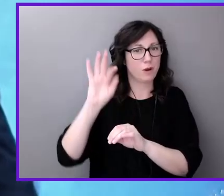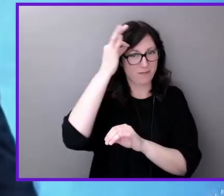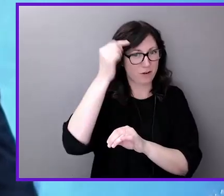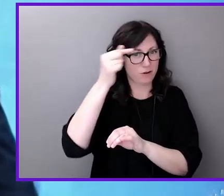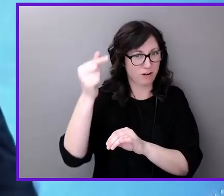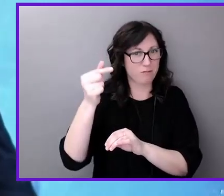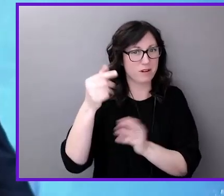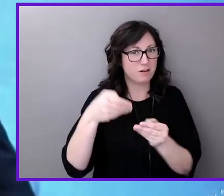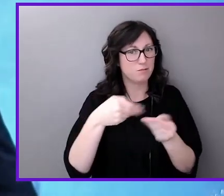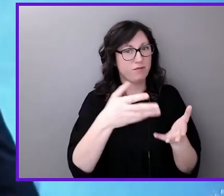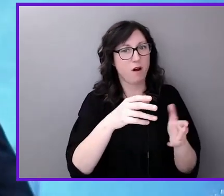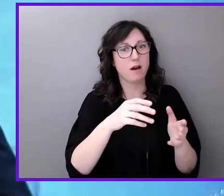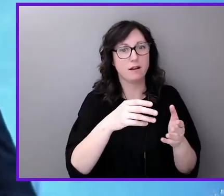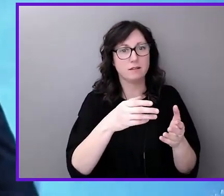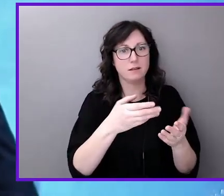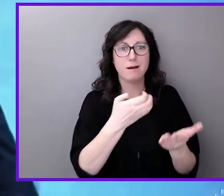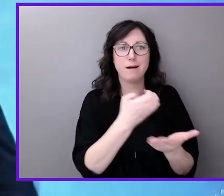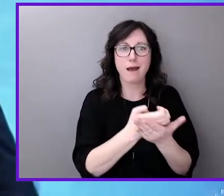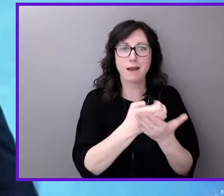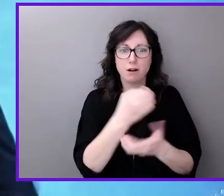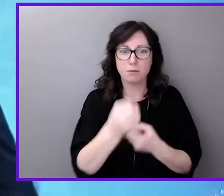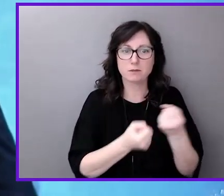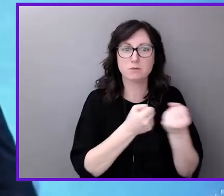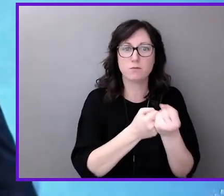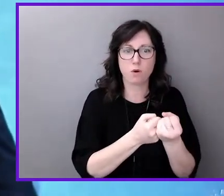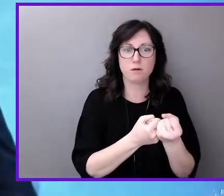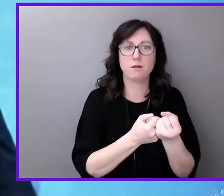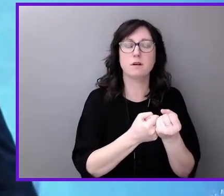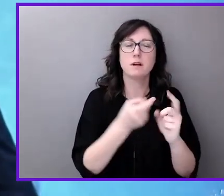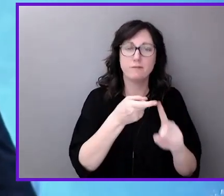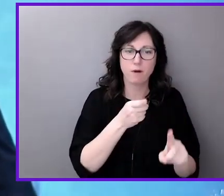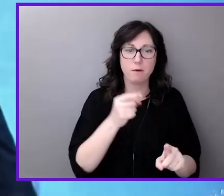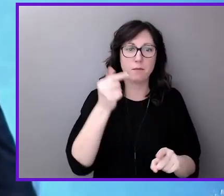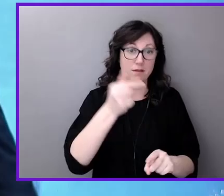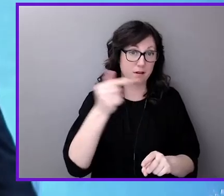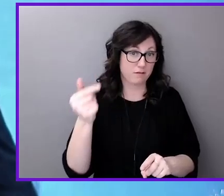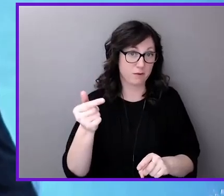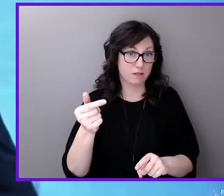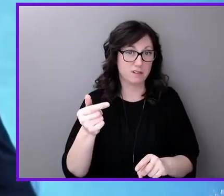and that is beyond what we can do at Council. But we have the knowledge and the support